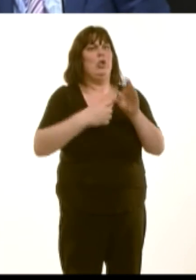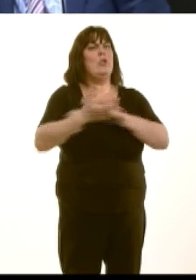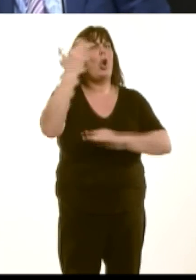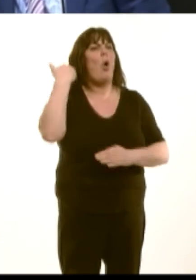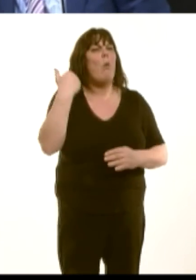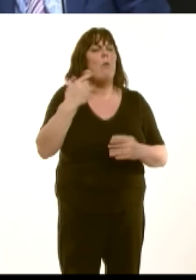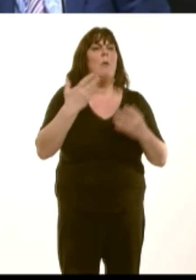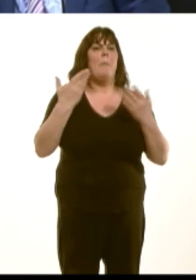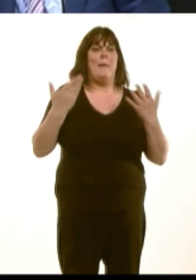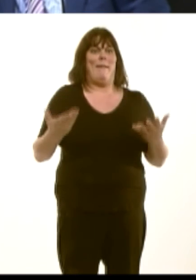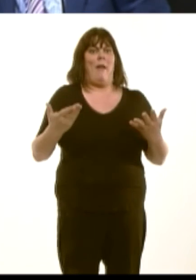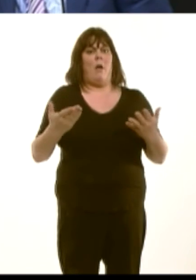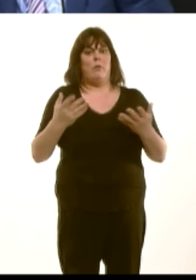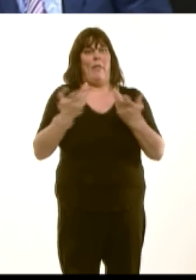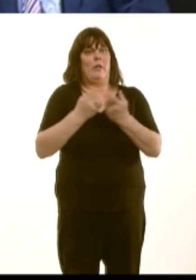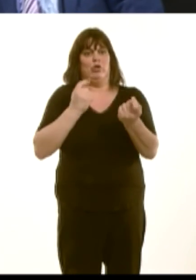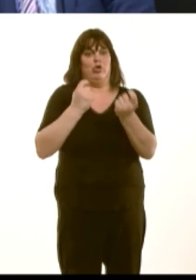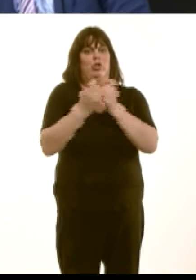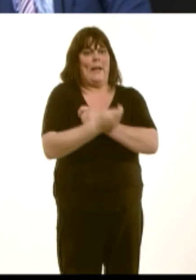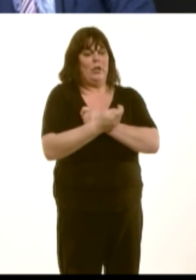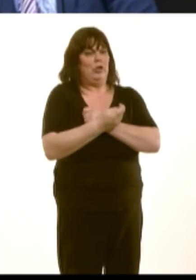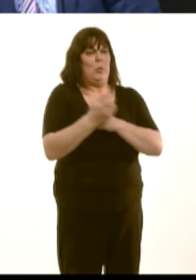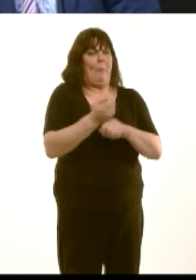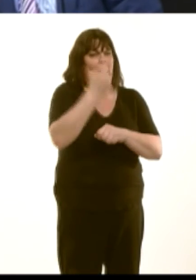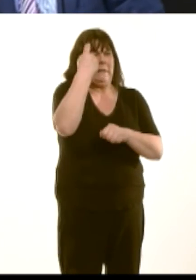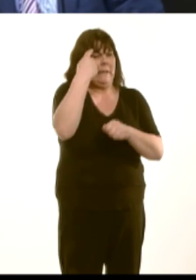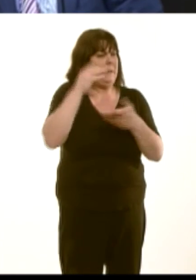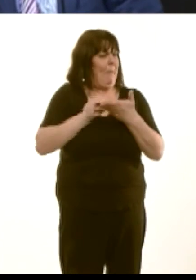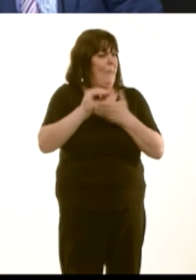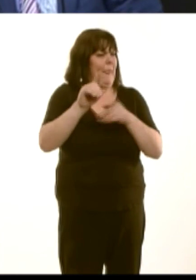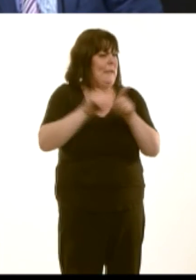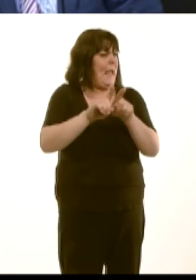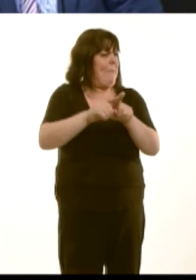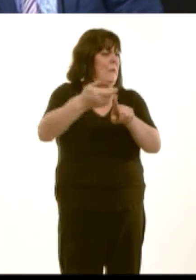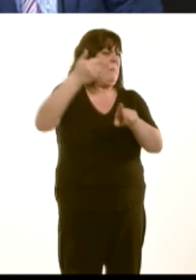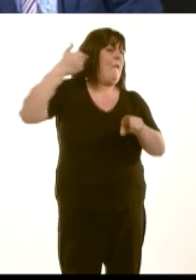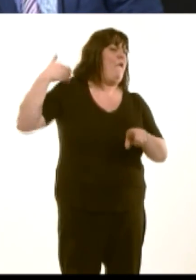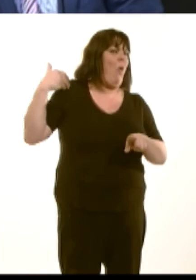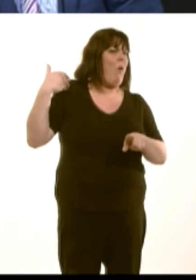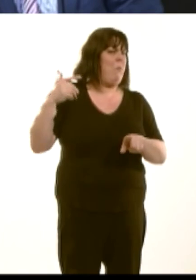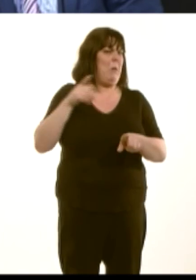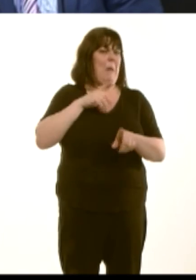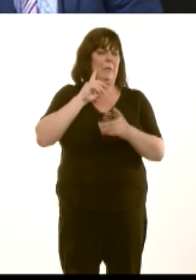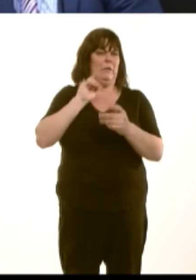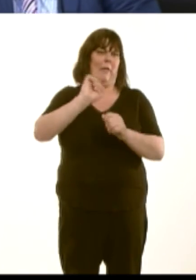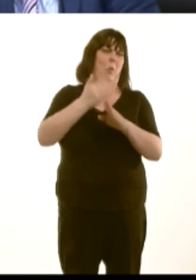It makes no sense to pay people according to what they might have been doing 14 or 15 years ago.